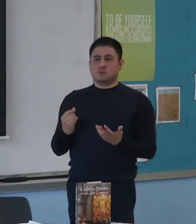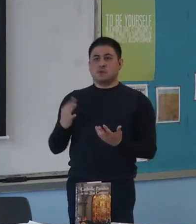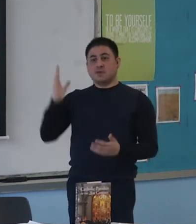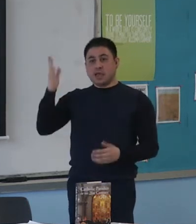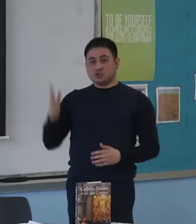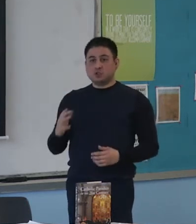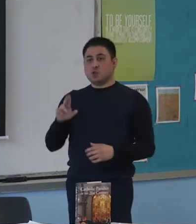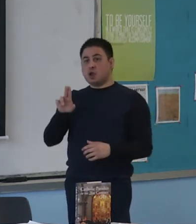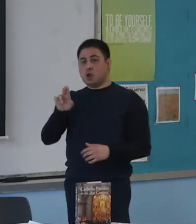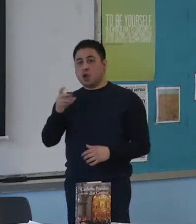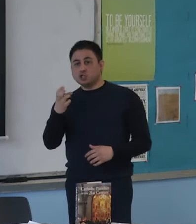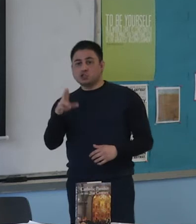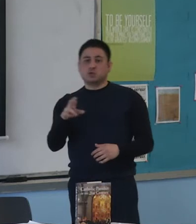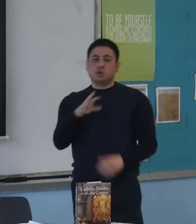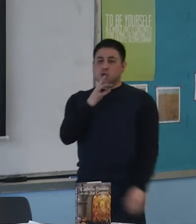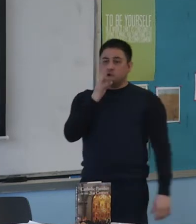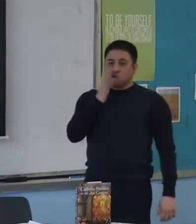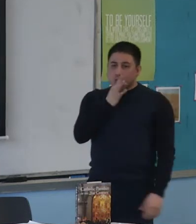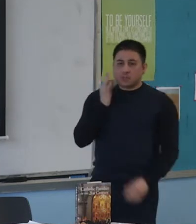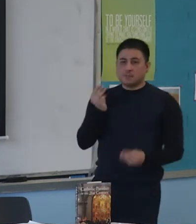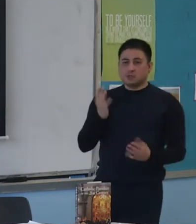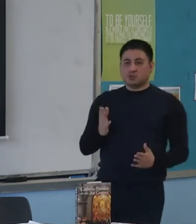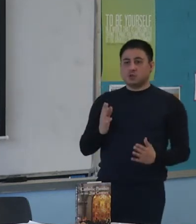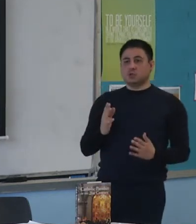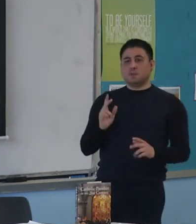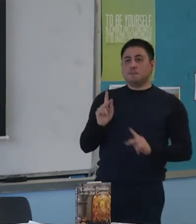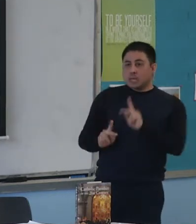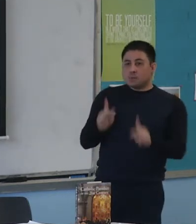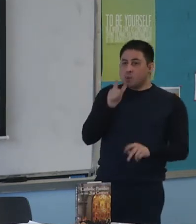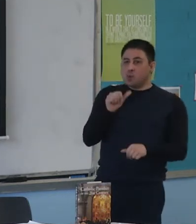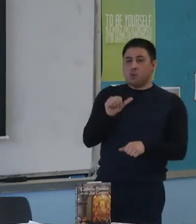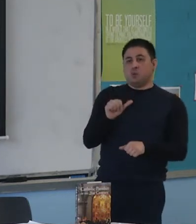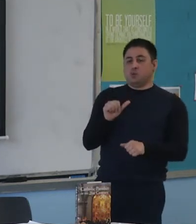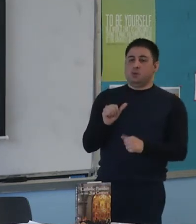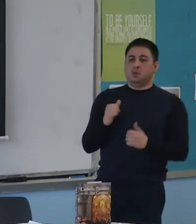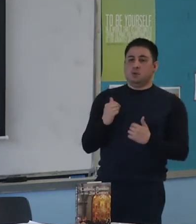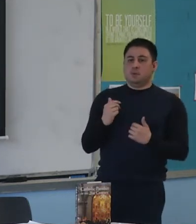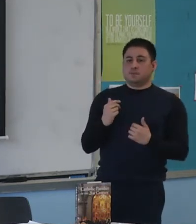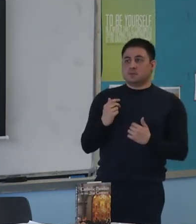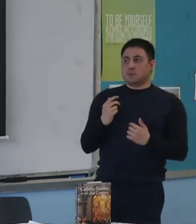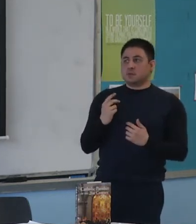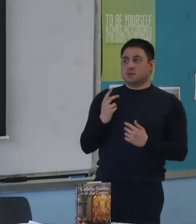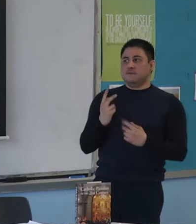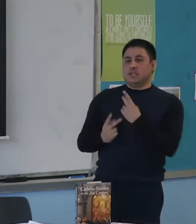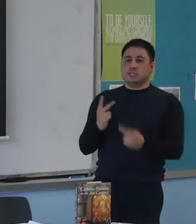ushers, Eucharistic ministers, of people, you know, visiting shut-ins are also